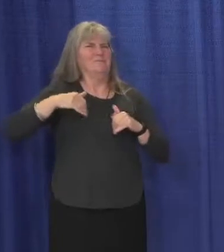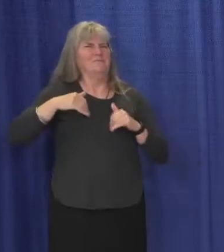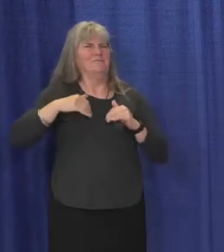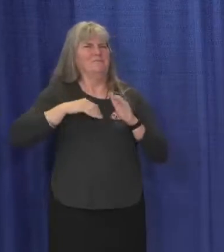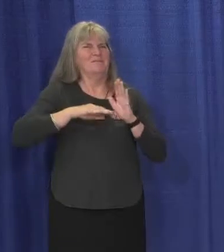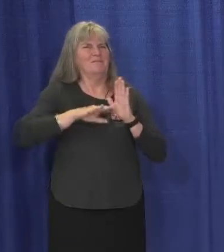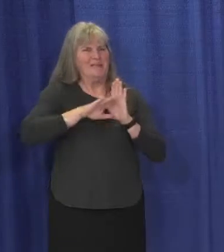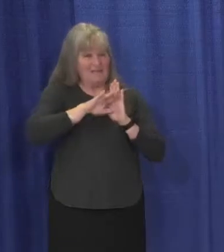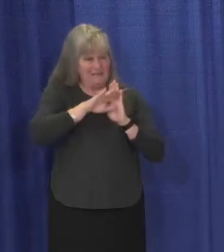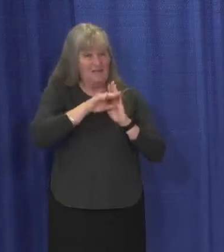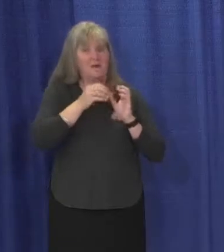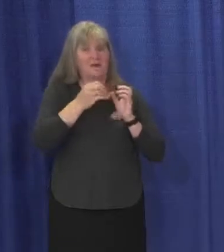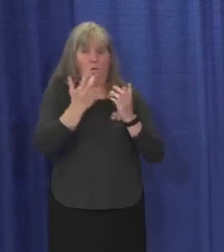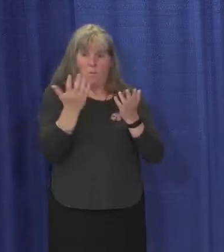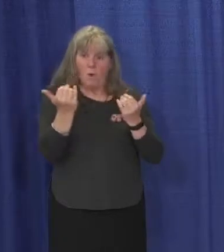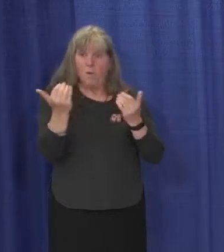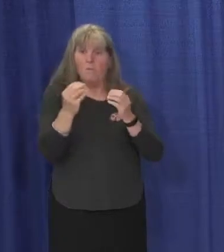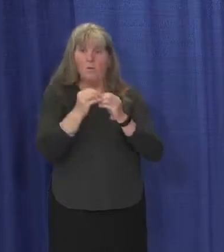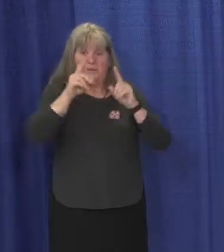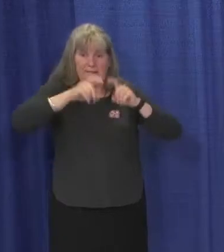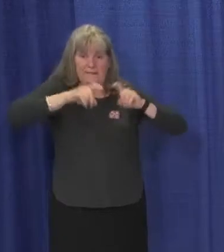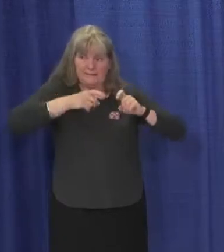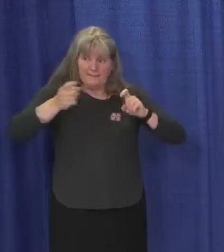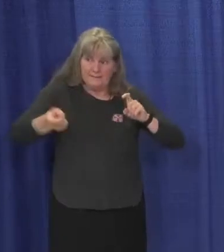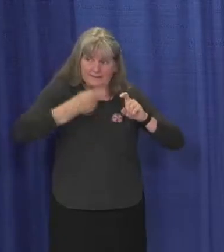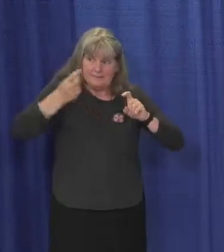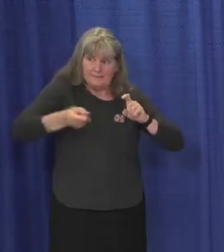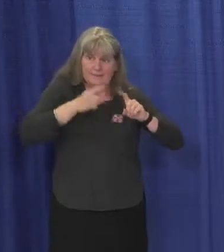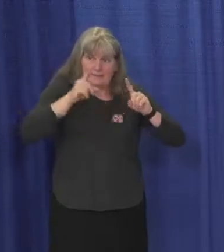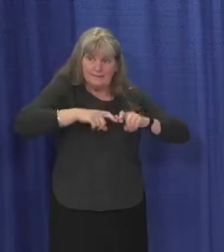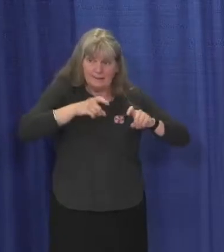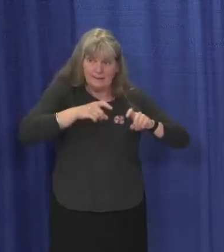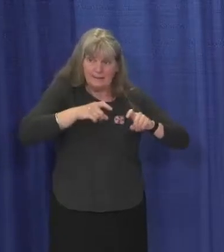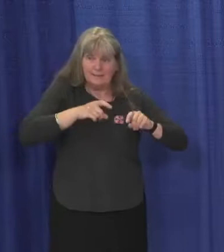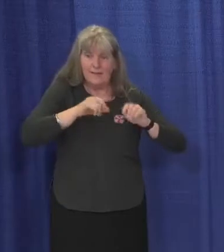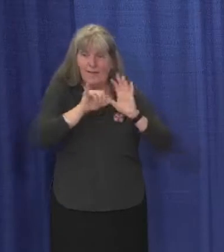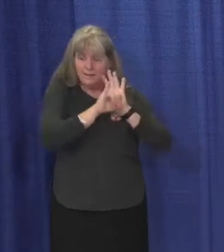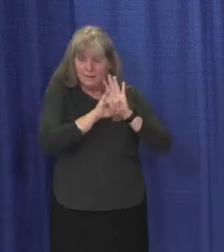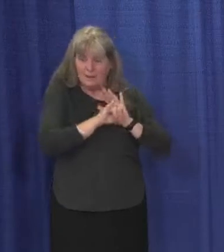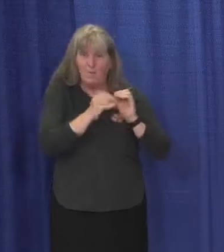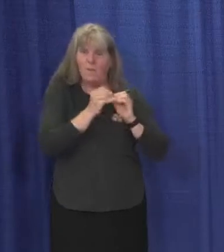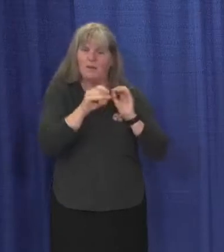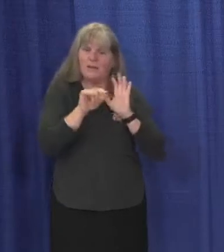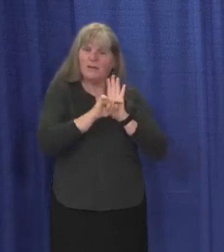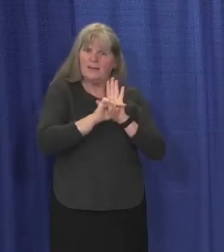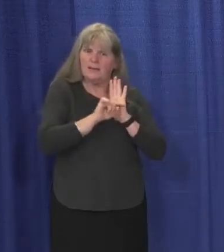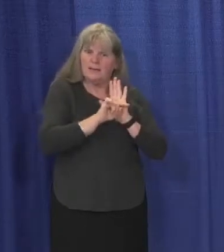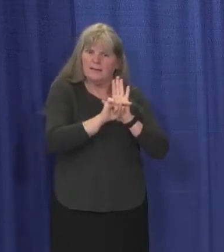number going down. We want to test lots of people so that we are finding lots of